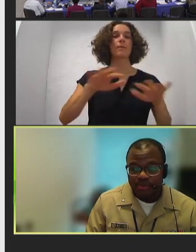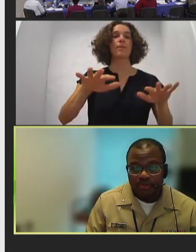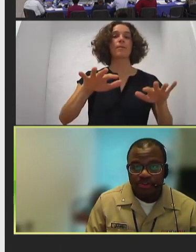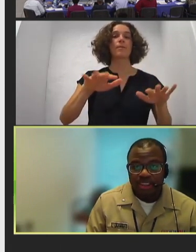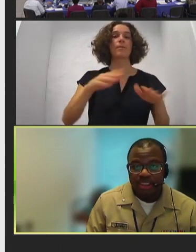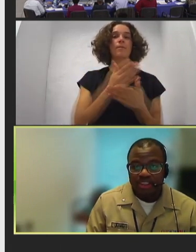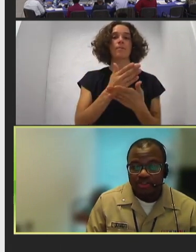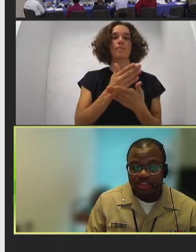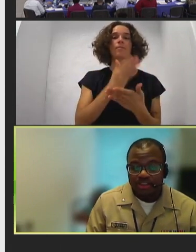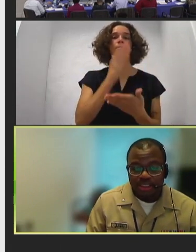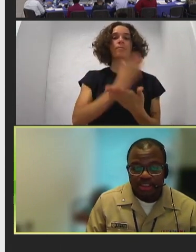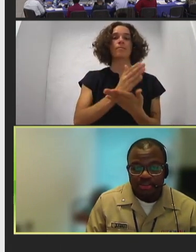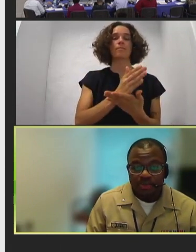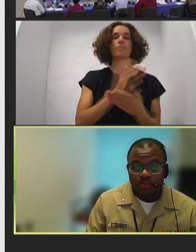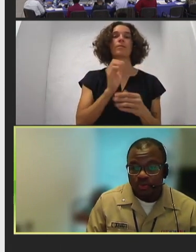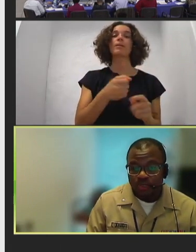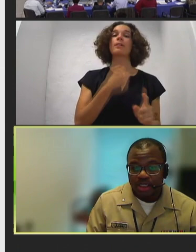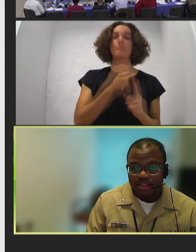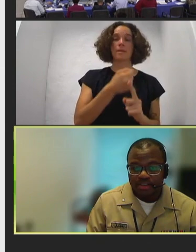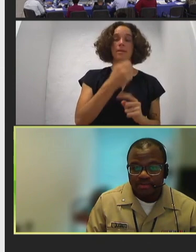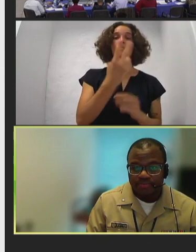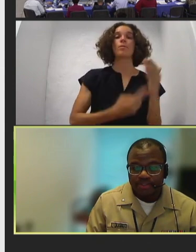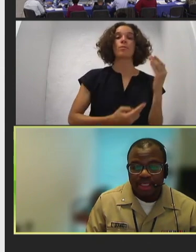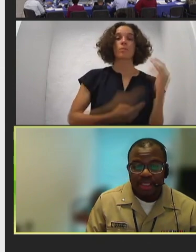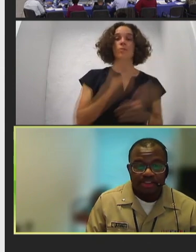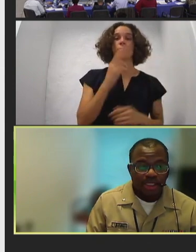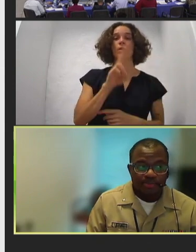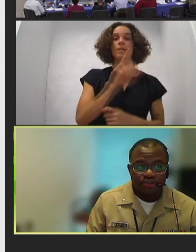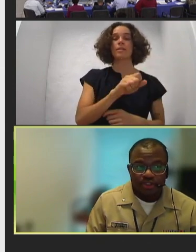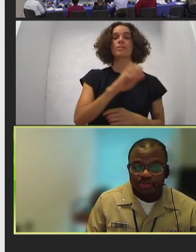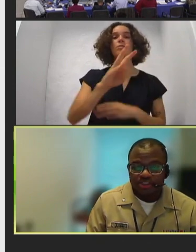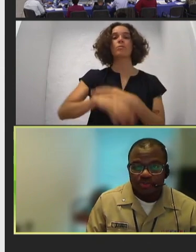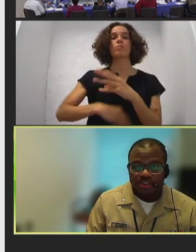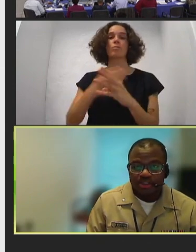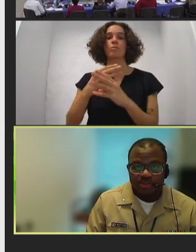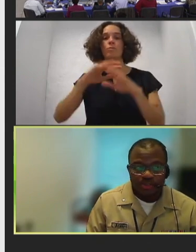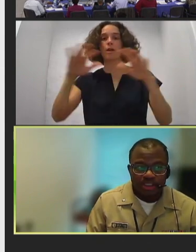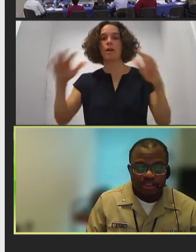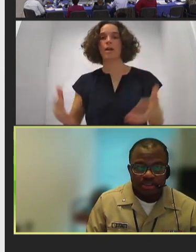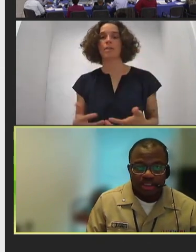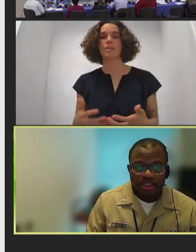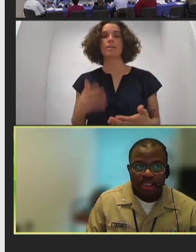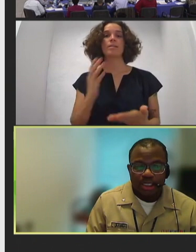both in the United States and worldwide. And stopping transmission within communities